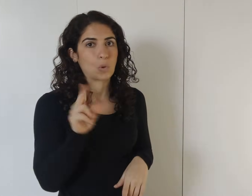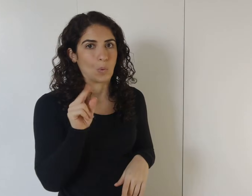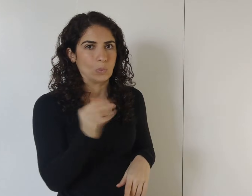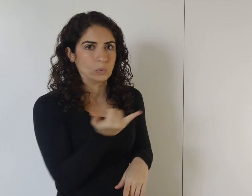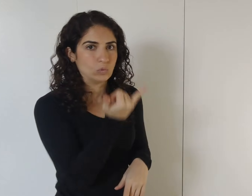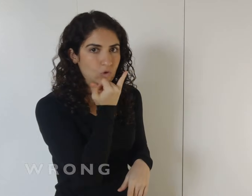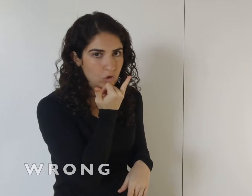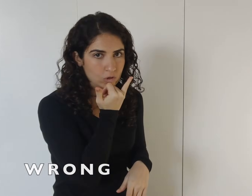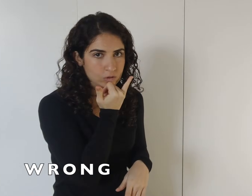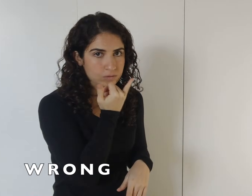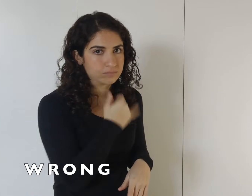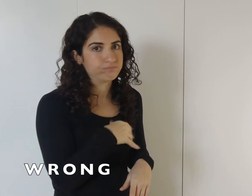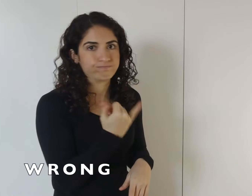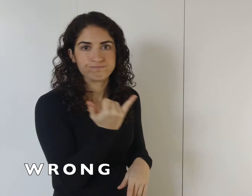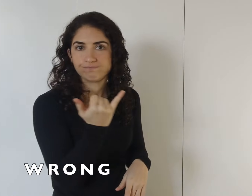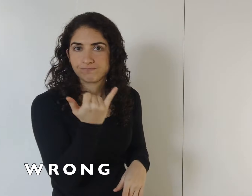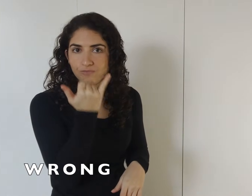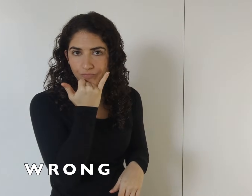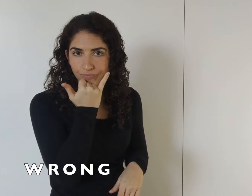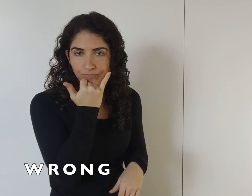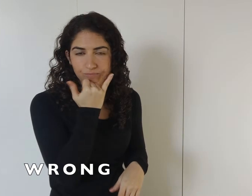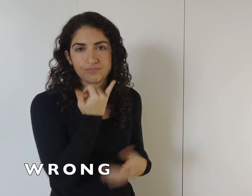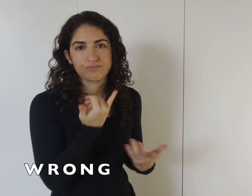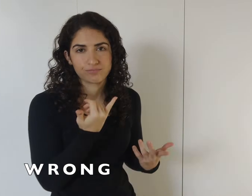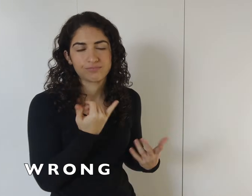"No, it's wrong."